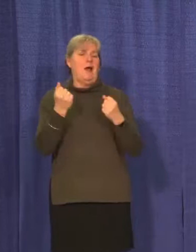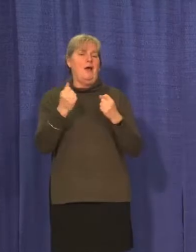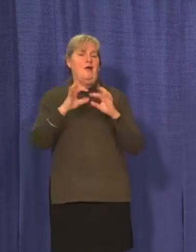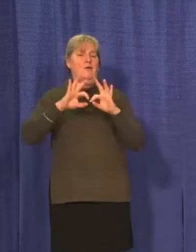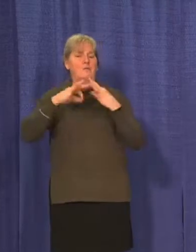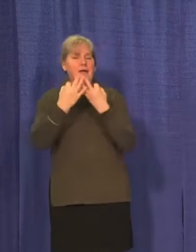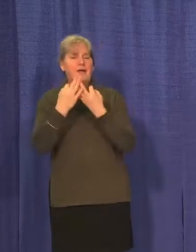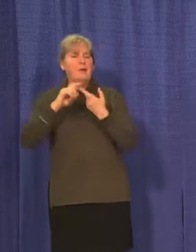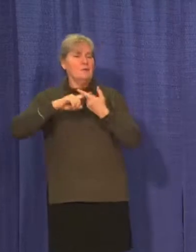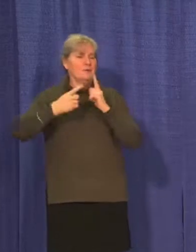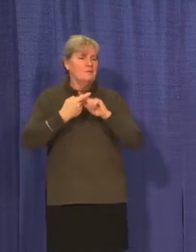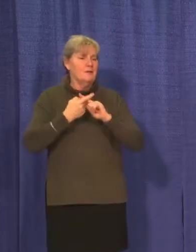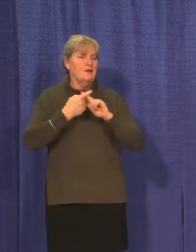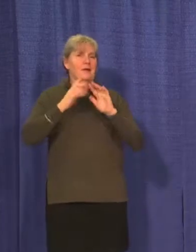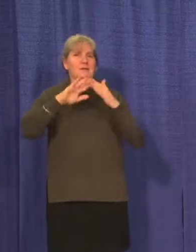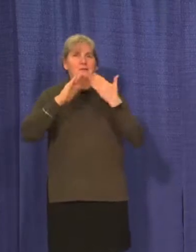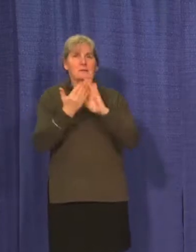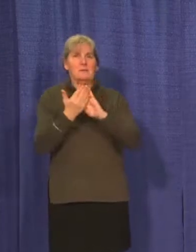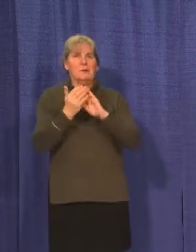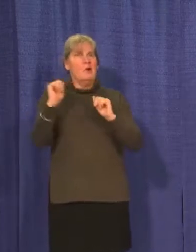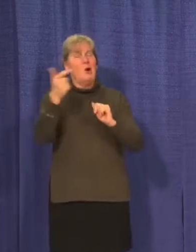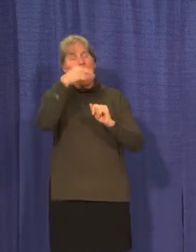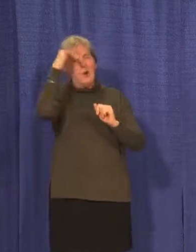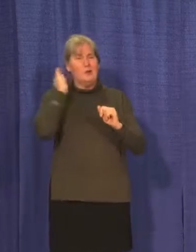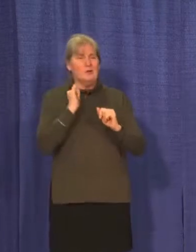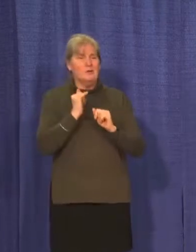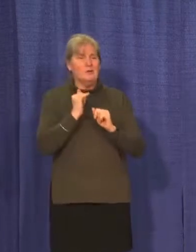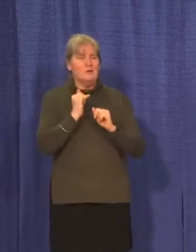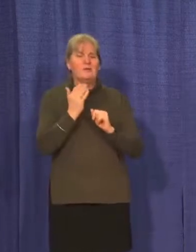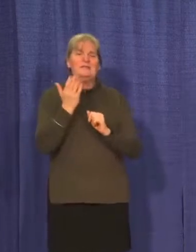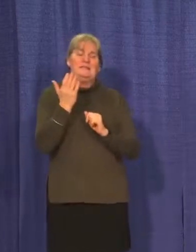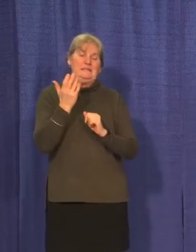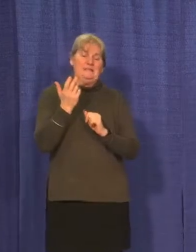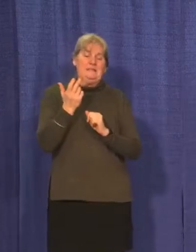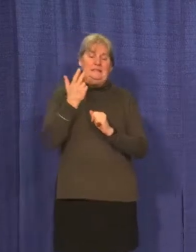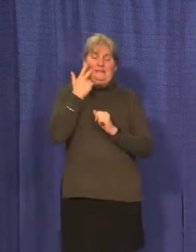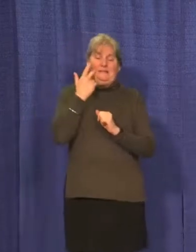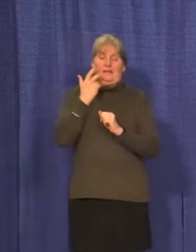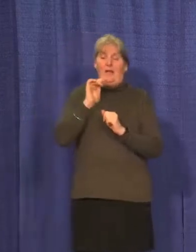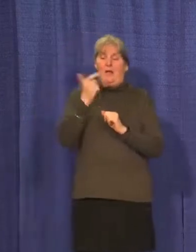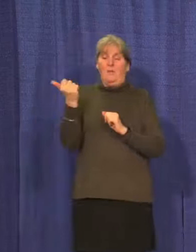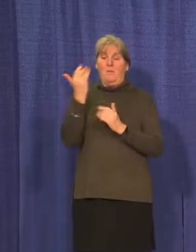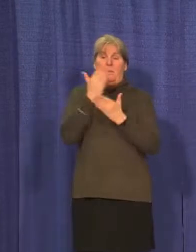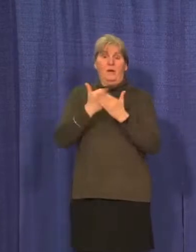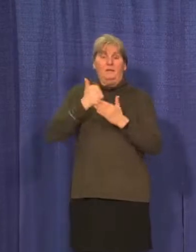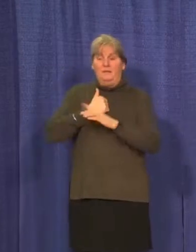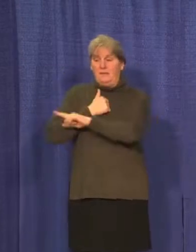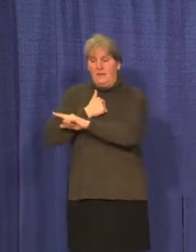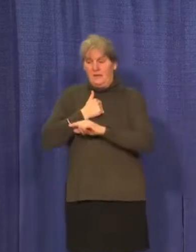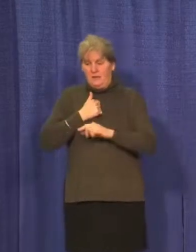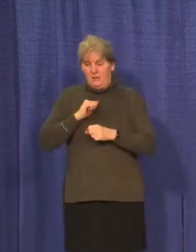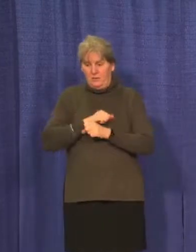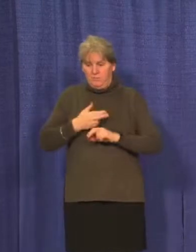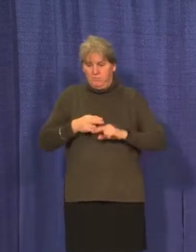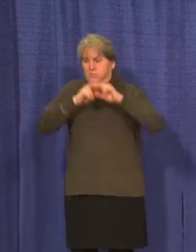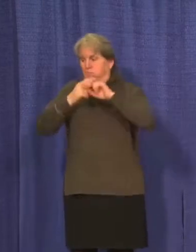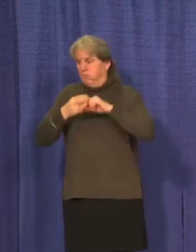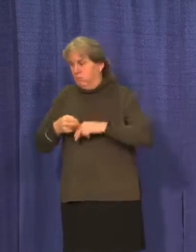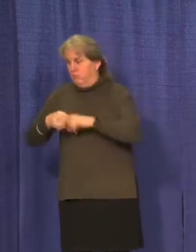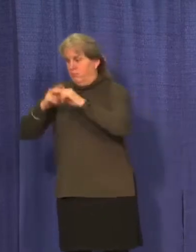community, and ourselves. The anxiety as we see cases surge down south, and here of the ongoing containment efforts